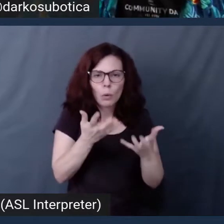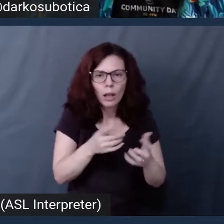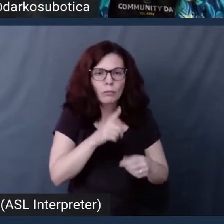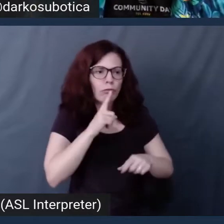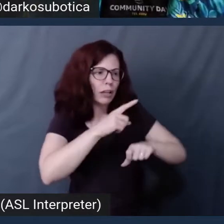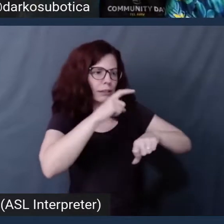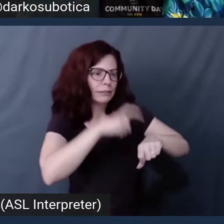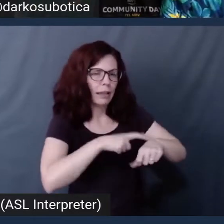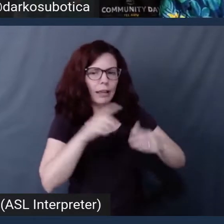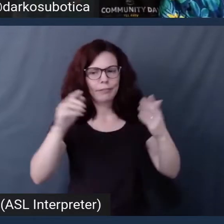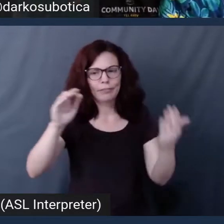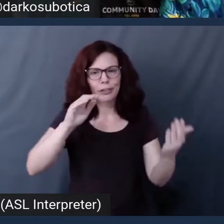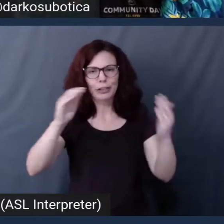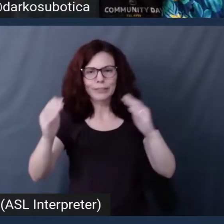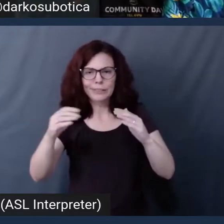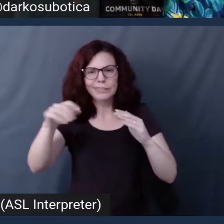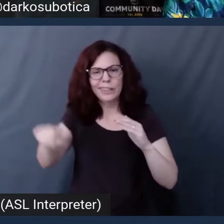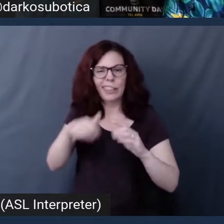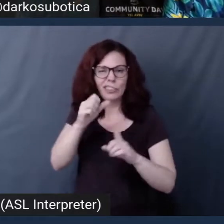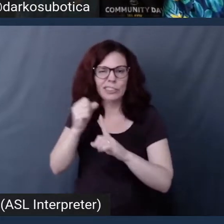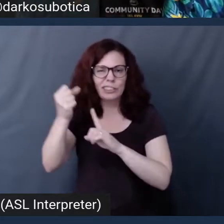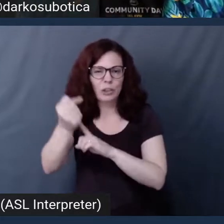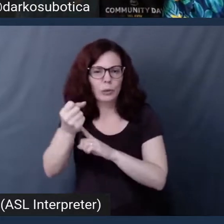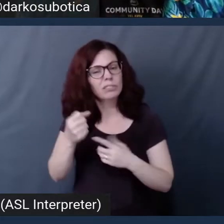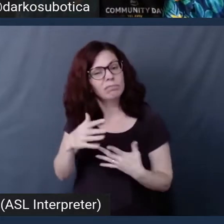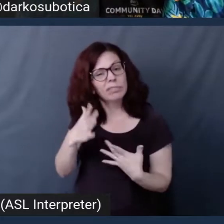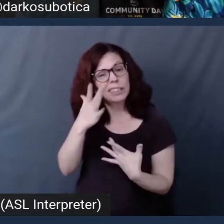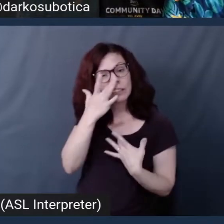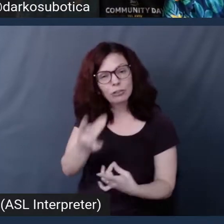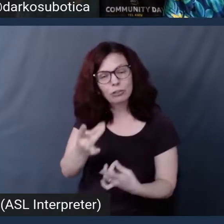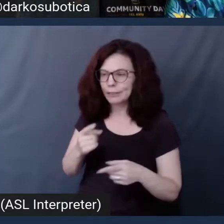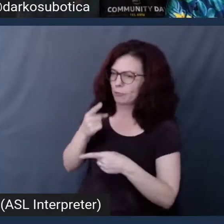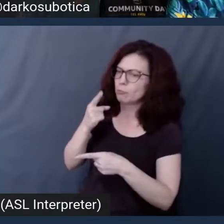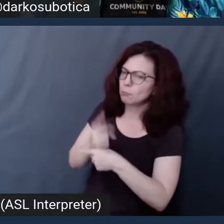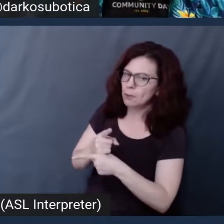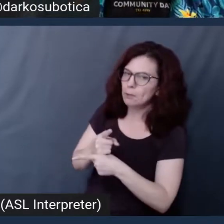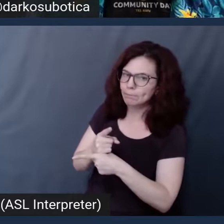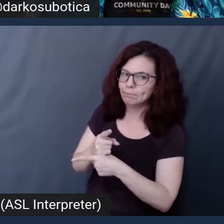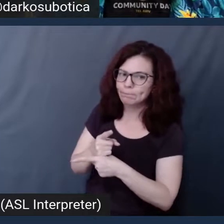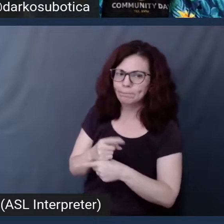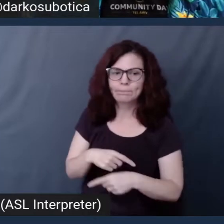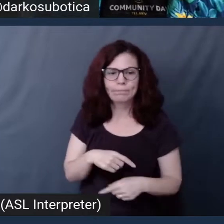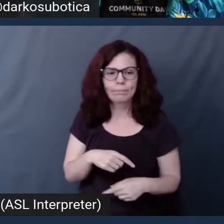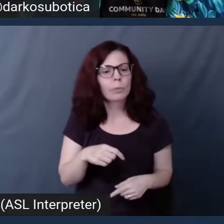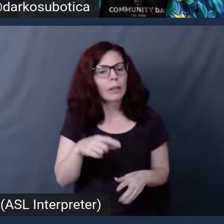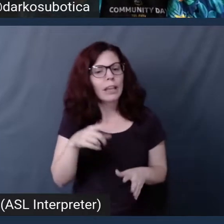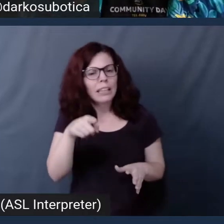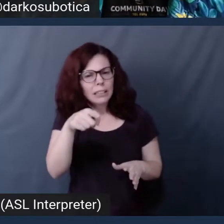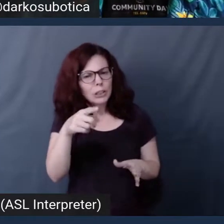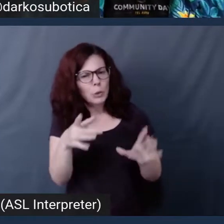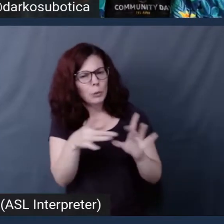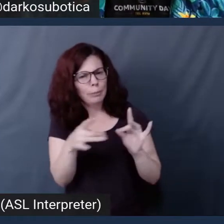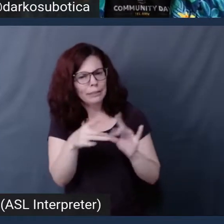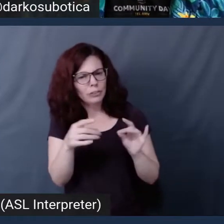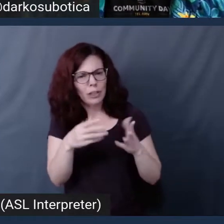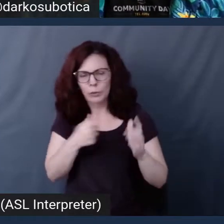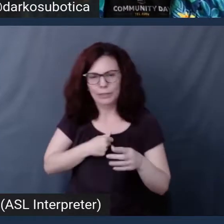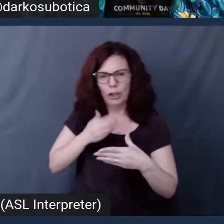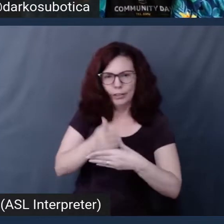versus whatever the use case is. That's very interesting. (overlapping discussion) So you had a question, Darko.